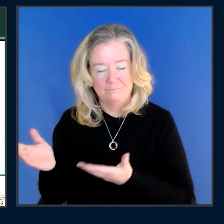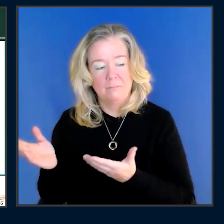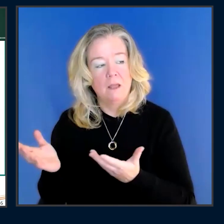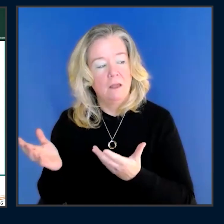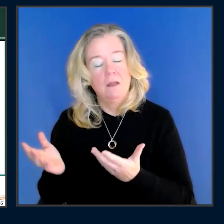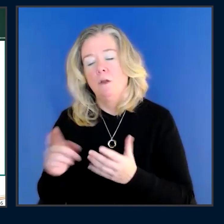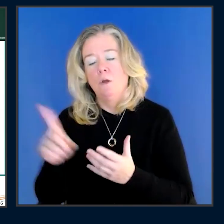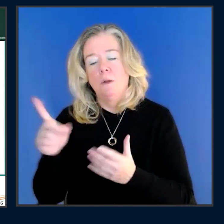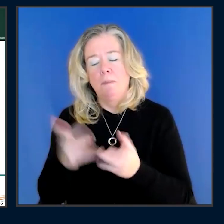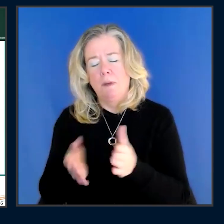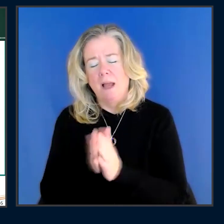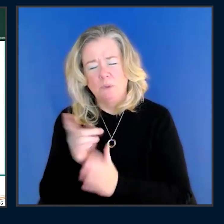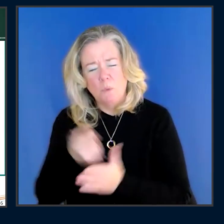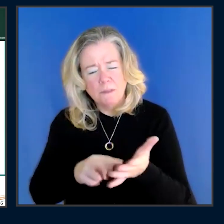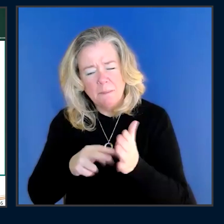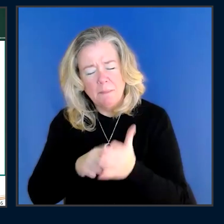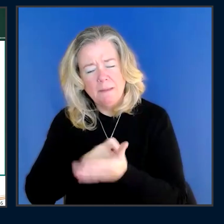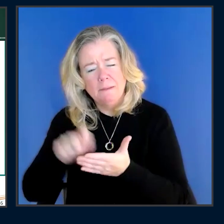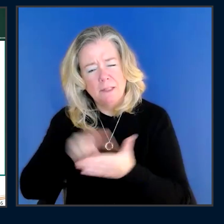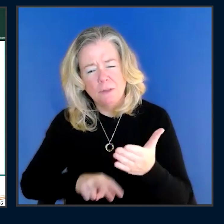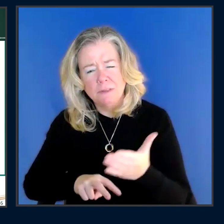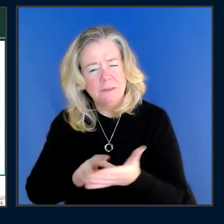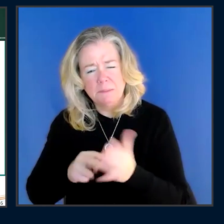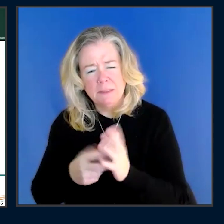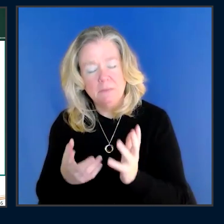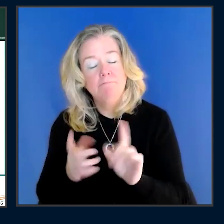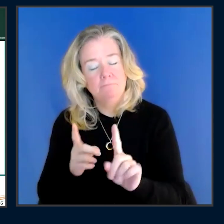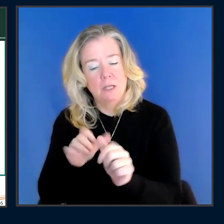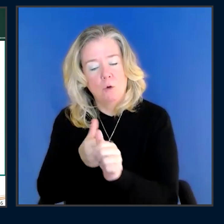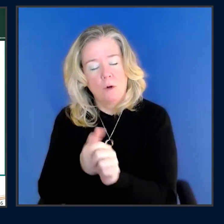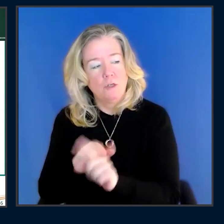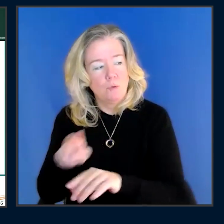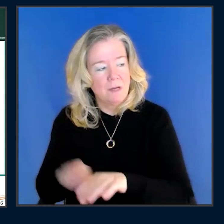You know, the question comes up. What is literacy? And according to the National Reading Panel,